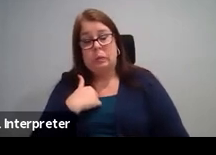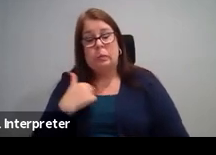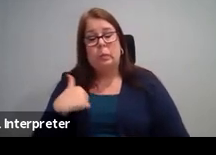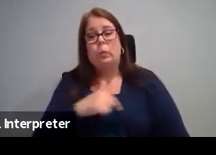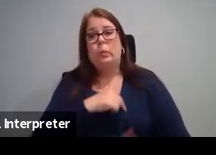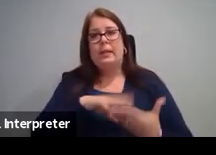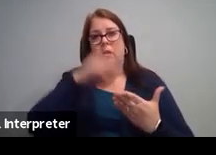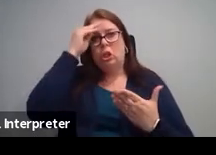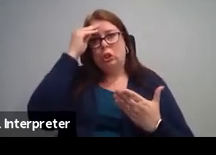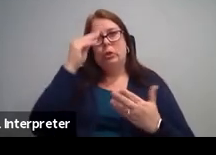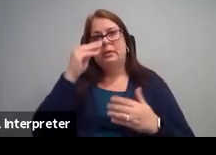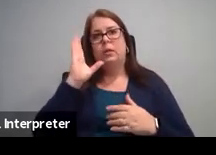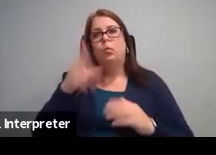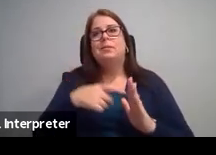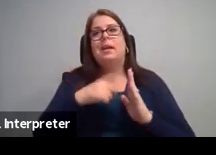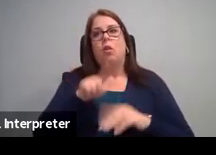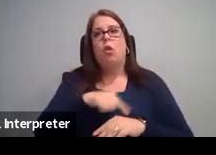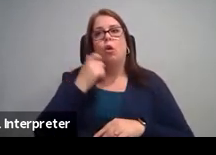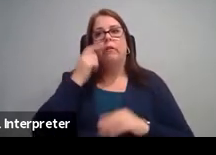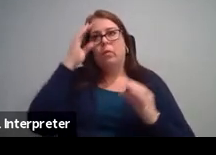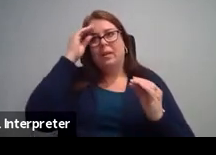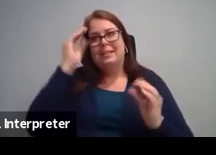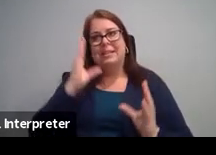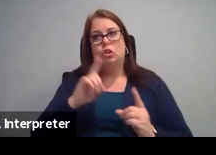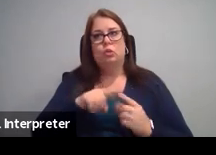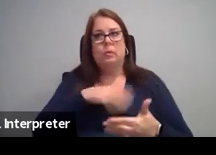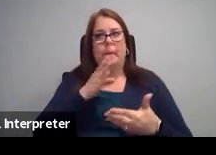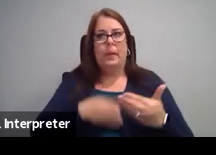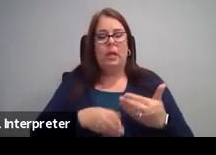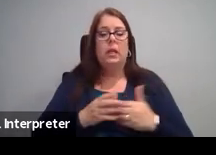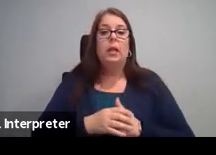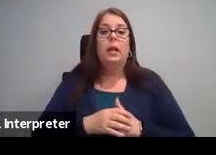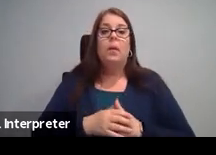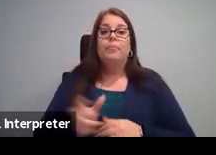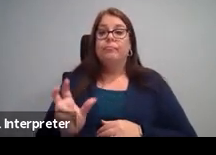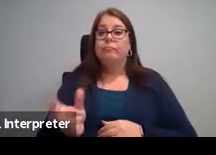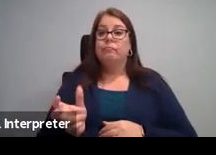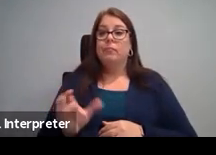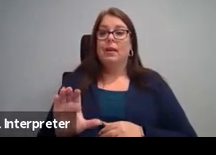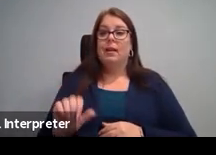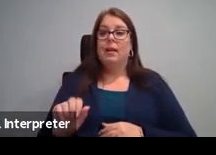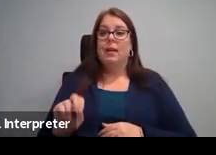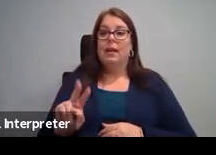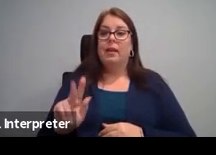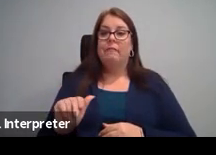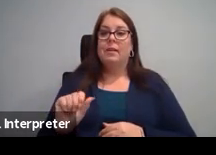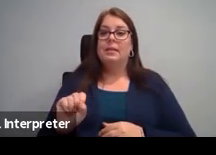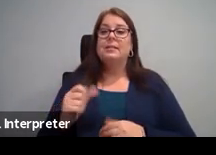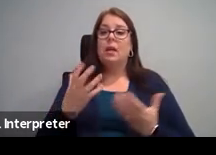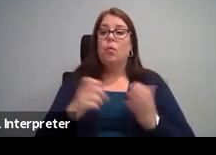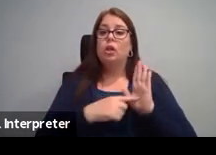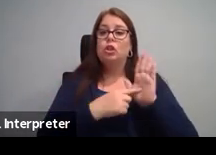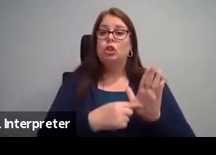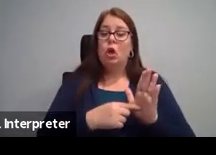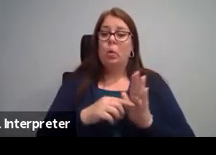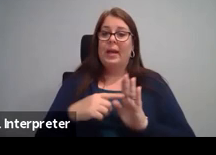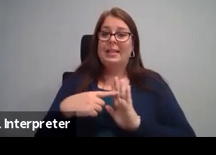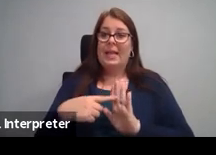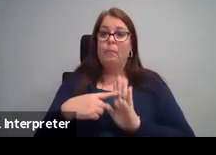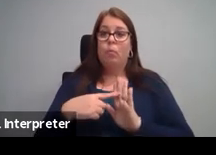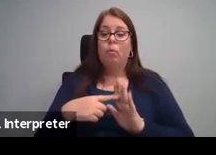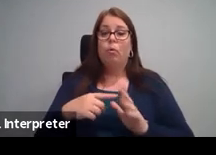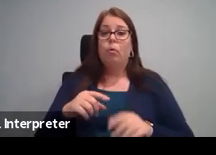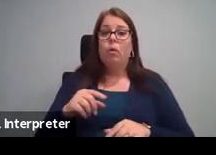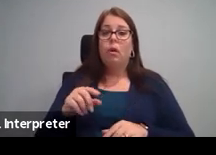Cathy Reznicek: Off the bat. But then in Canvas. This is just an example of a canvas that we're putting into comments. And so we've developed a